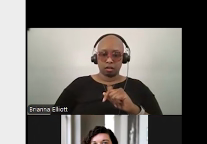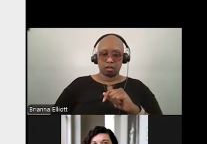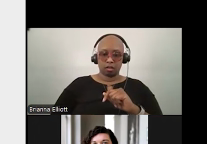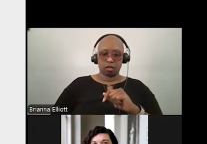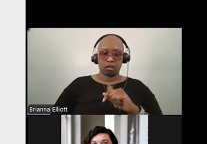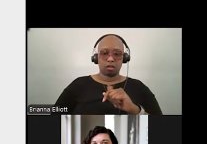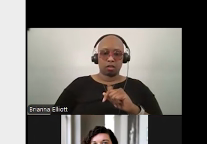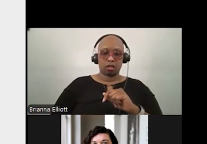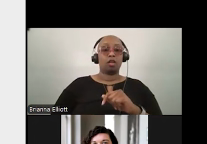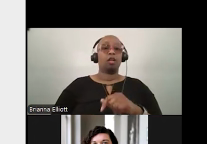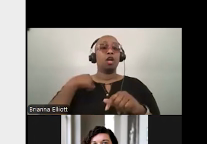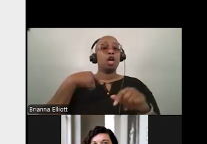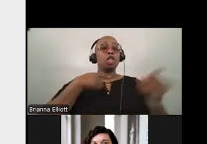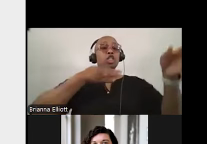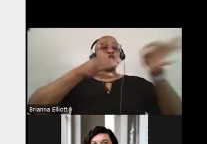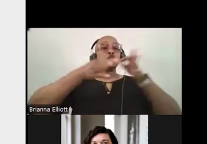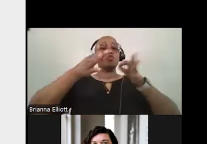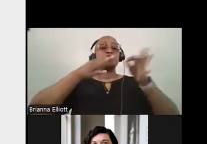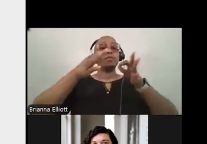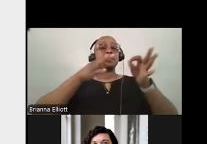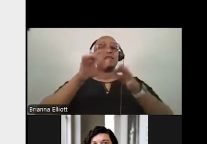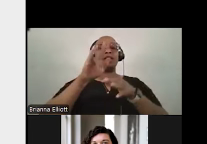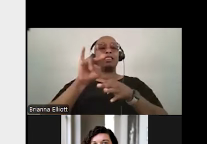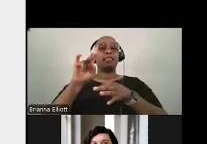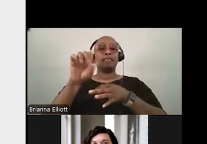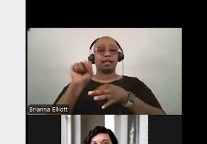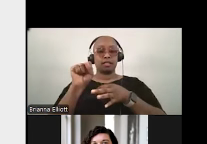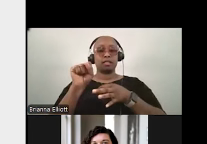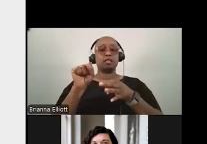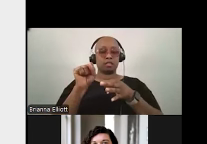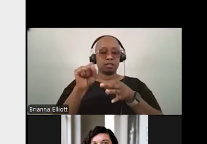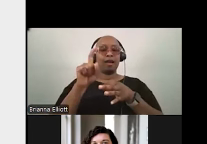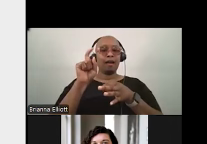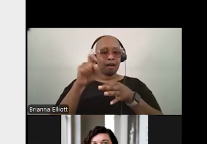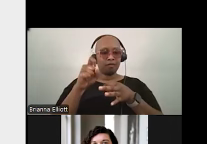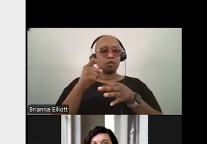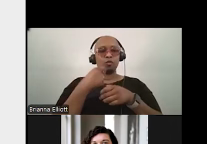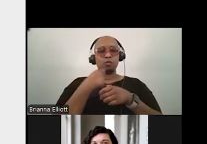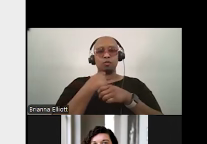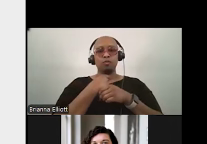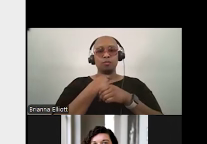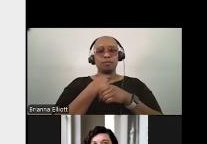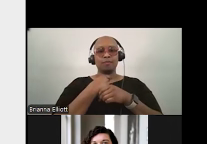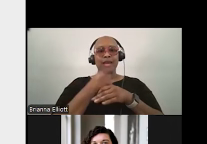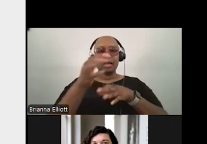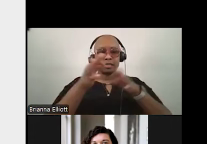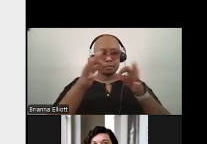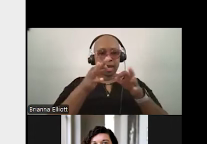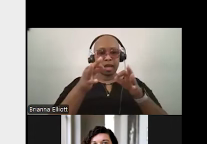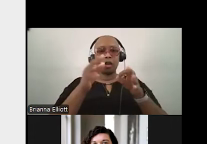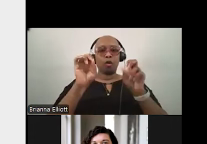document you are using. Links have to tell you where you're going or what the action is.